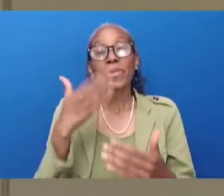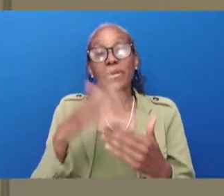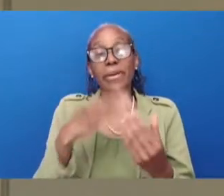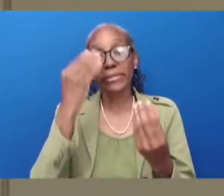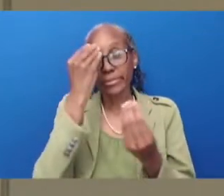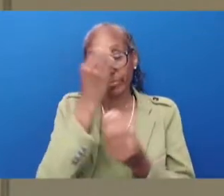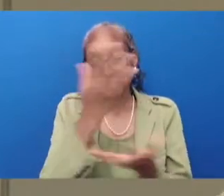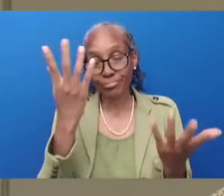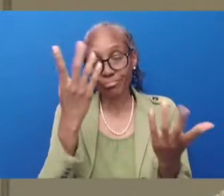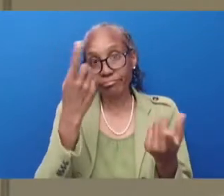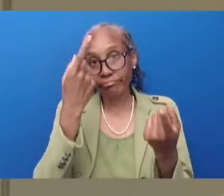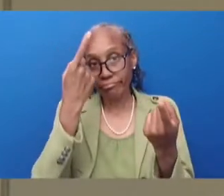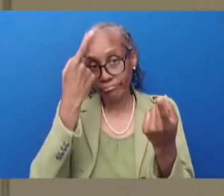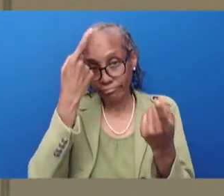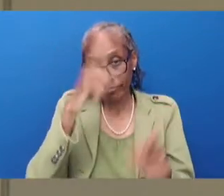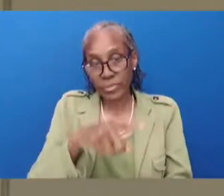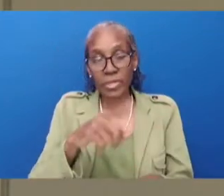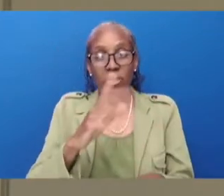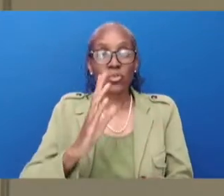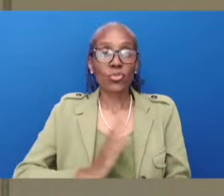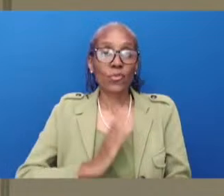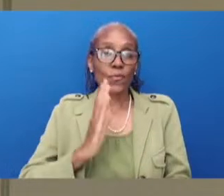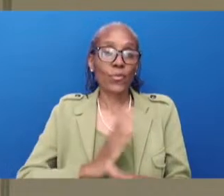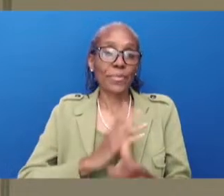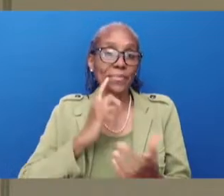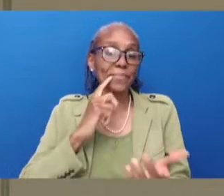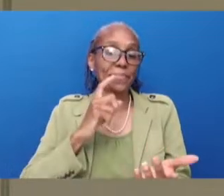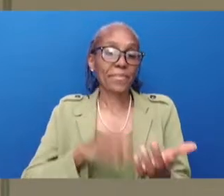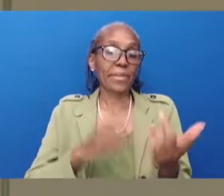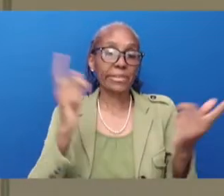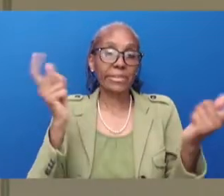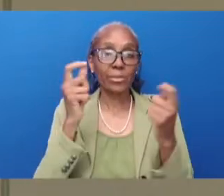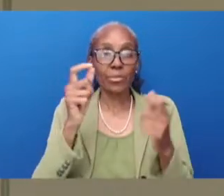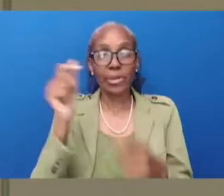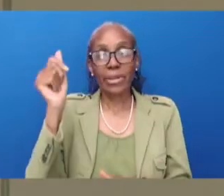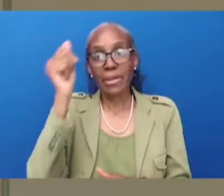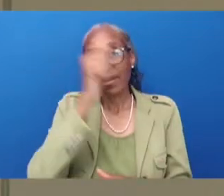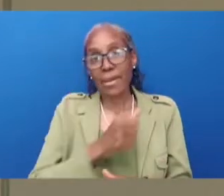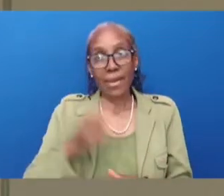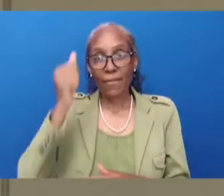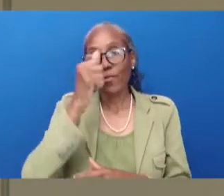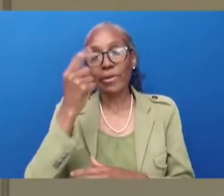JERRELL.